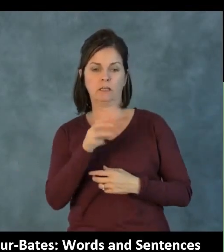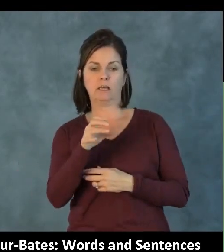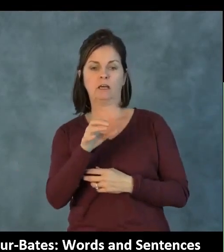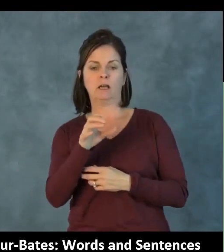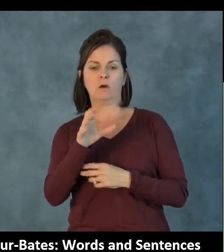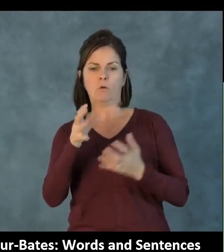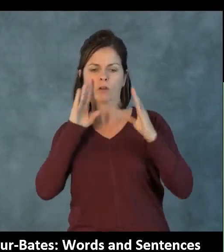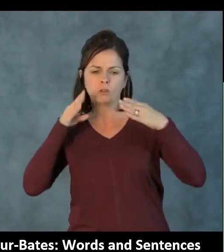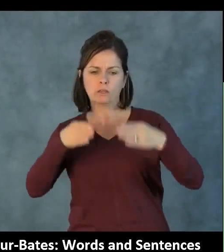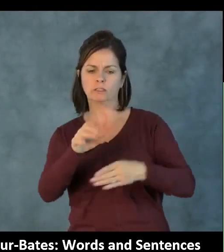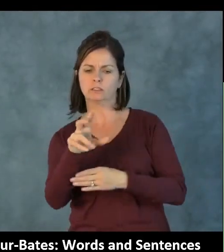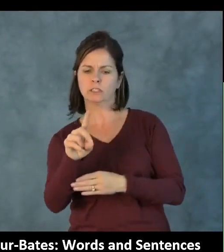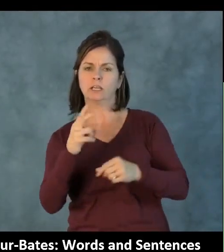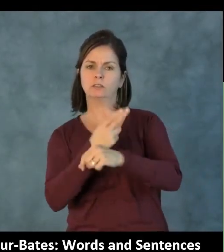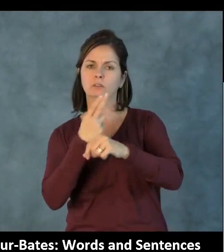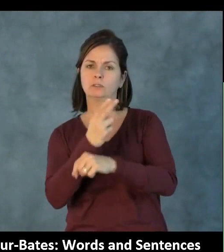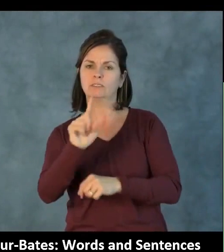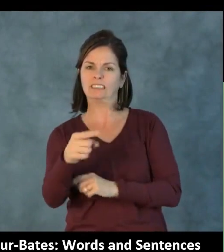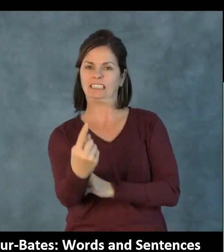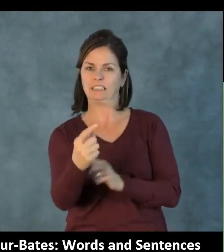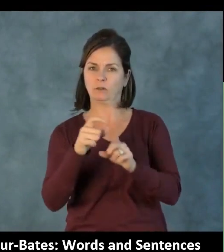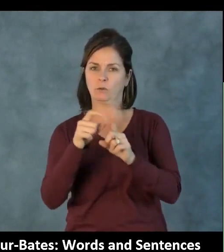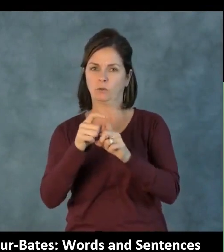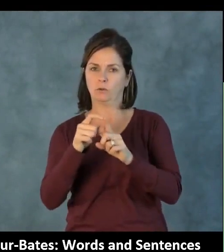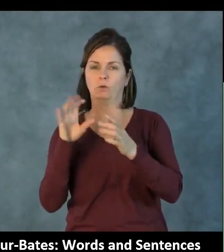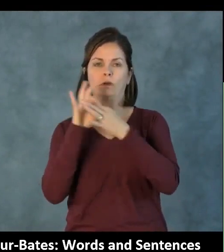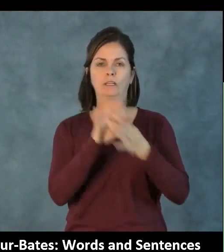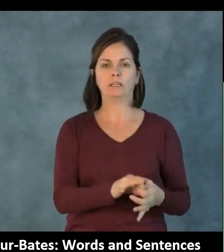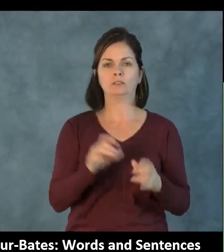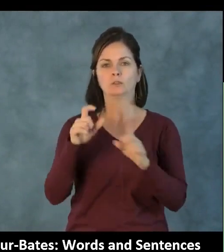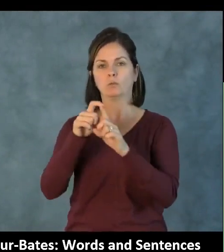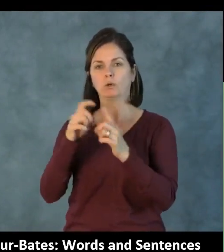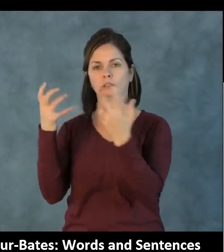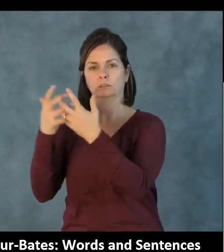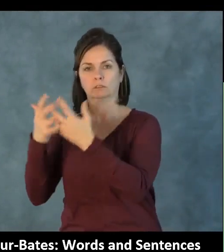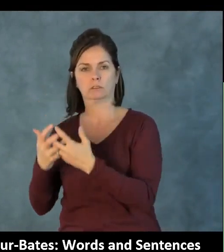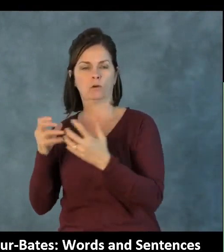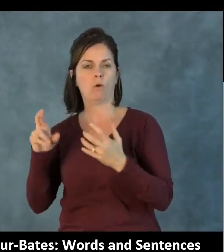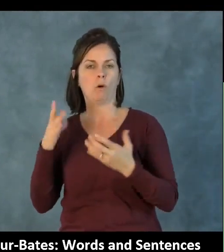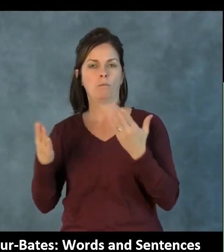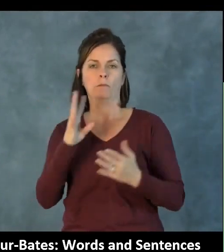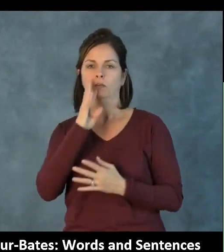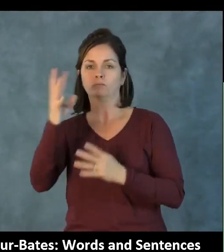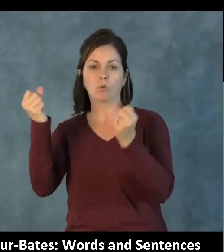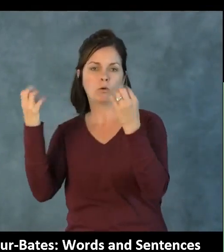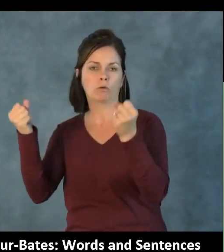relative to their use of word combinations or forming short phrases or sentences.